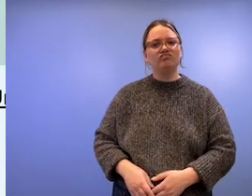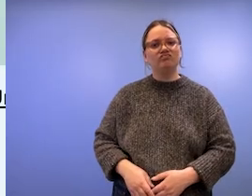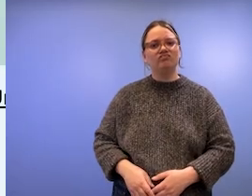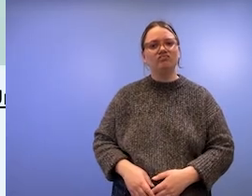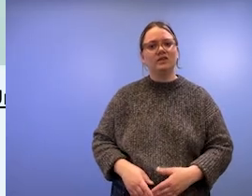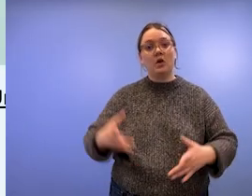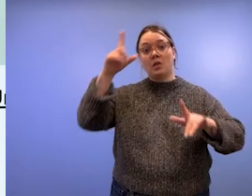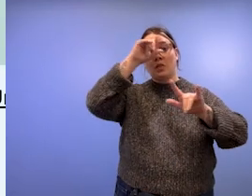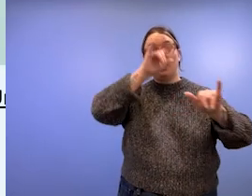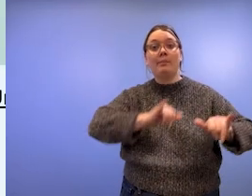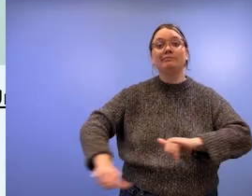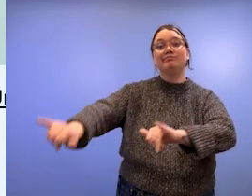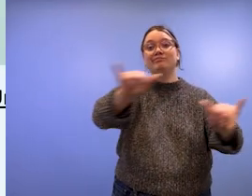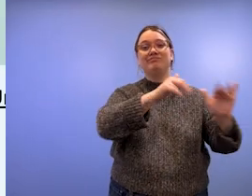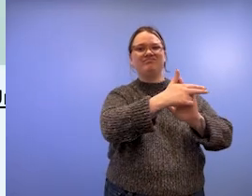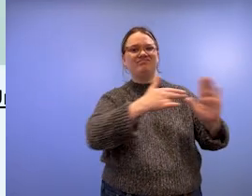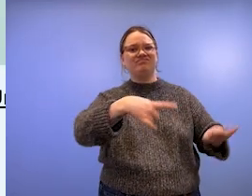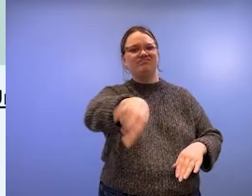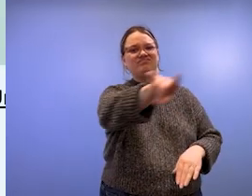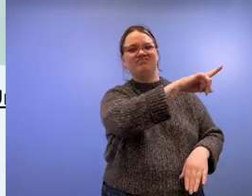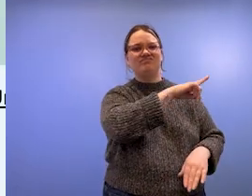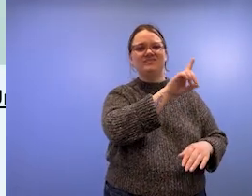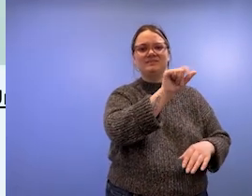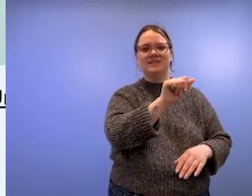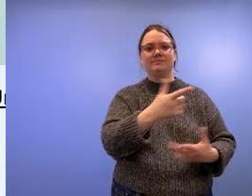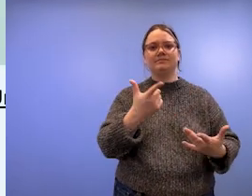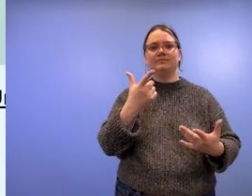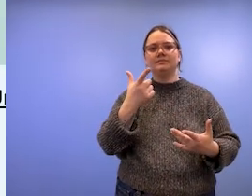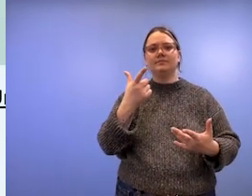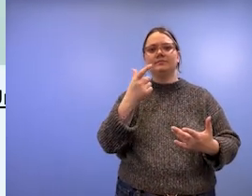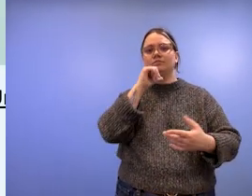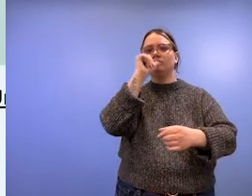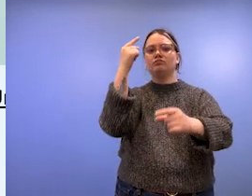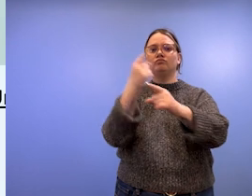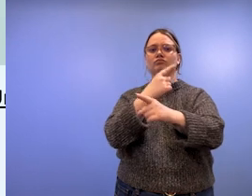or stereotyping people with disabilities. If we hold the inaccurate preconceived